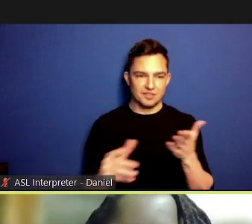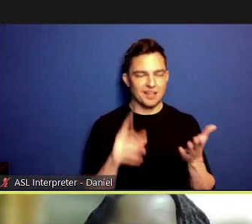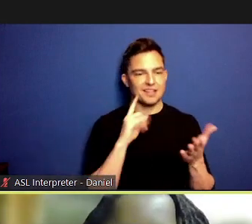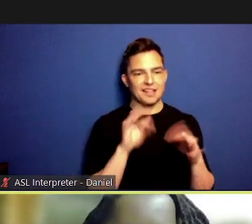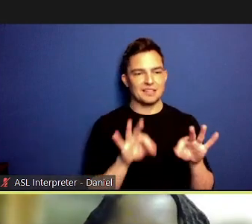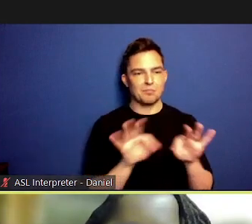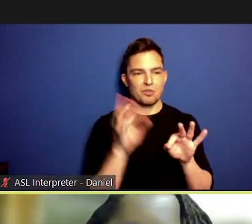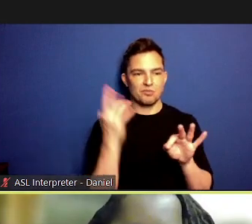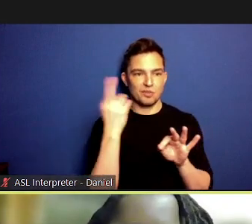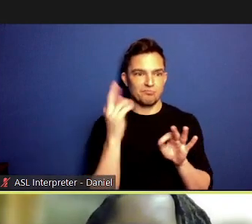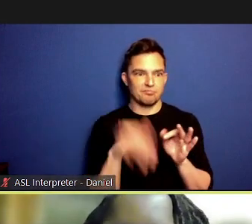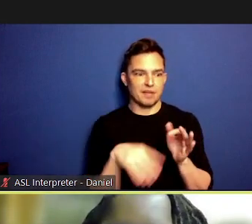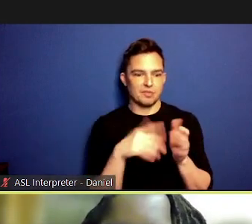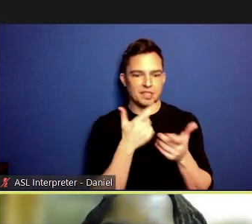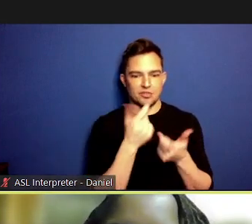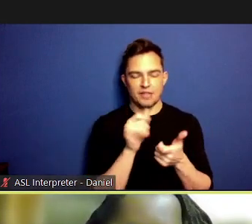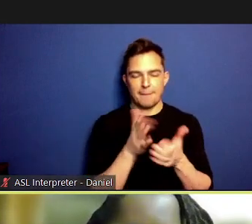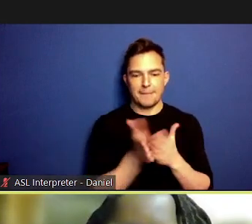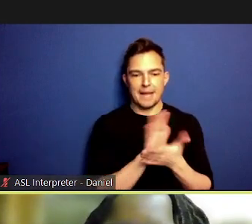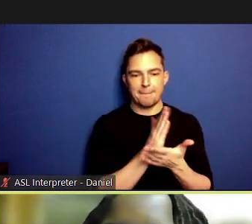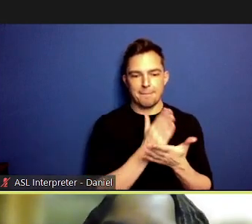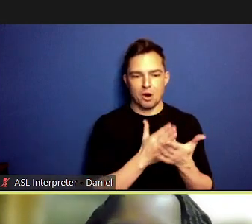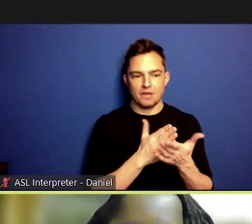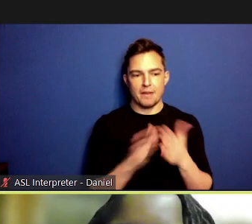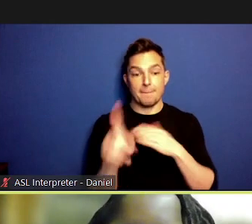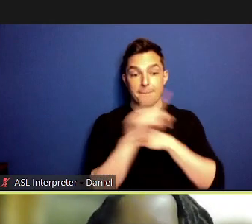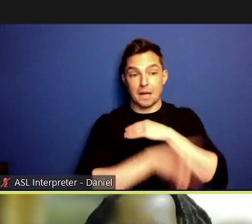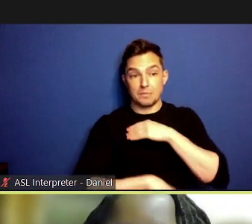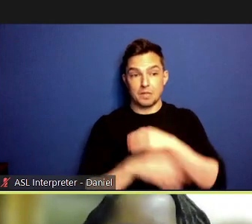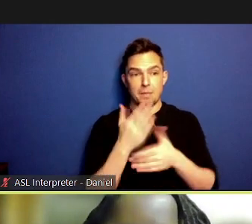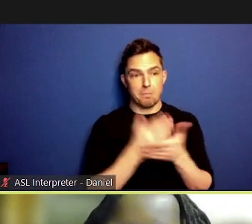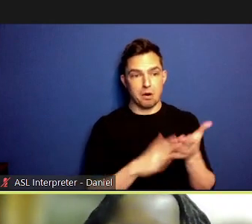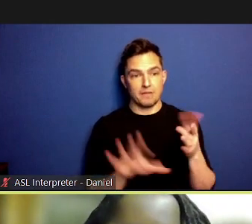that that became part of the punishment, and part of the story that the grade eight teacher